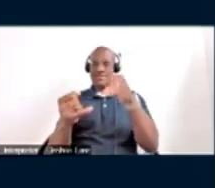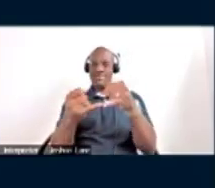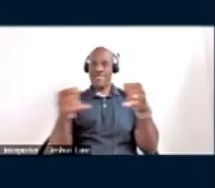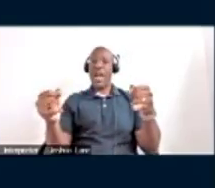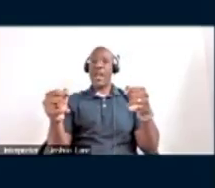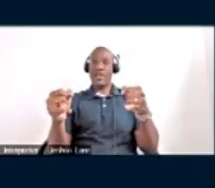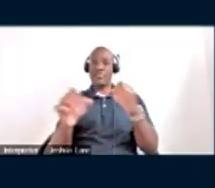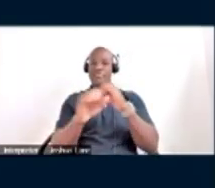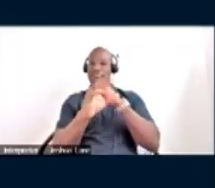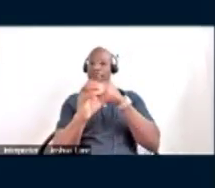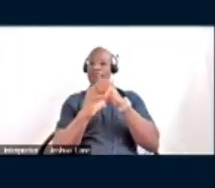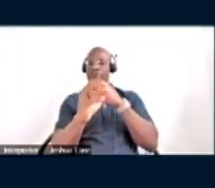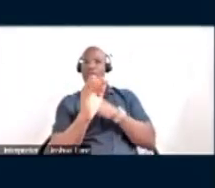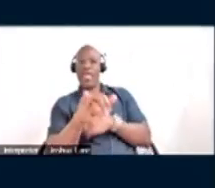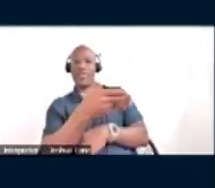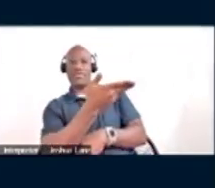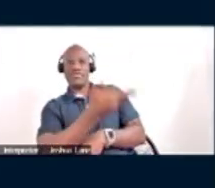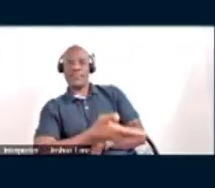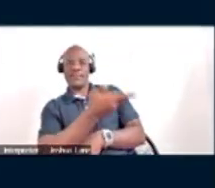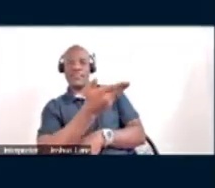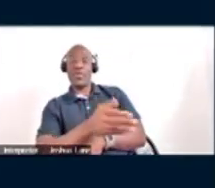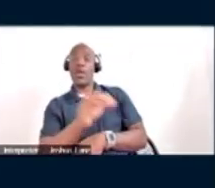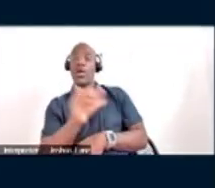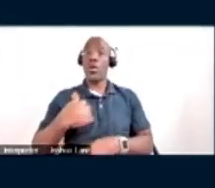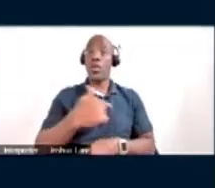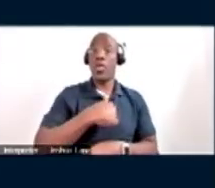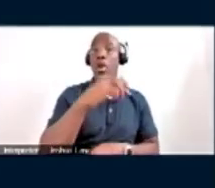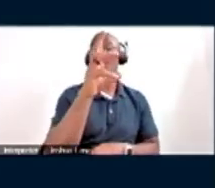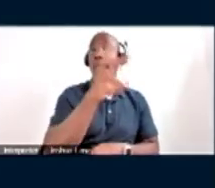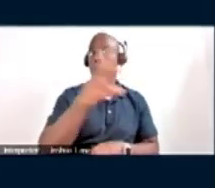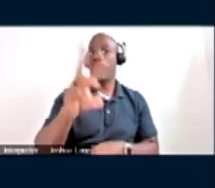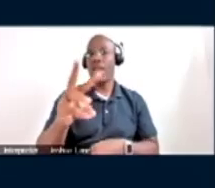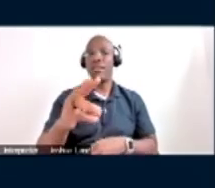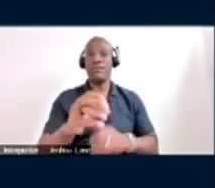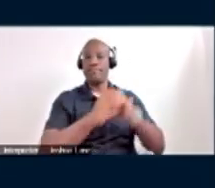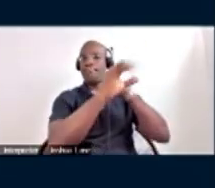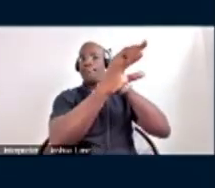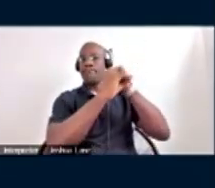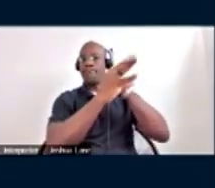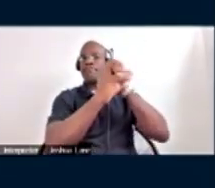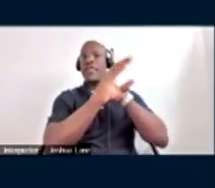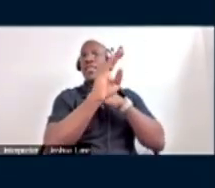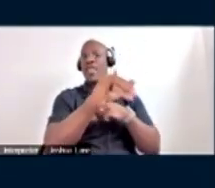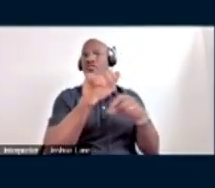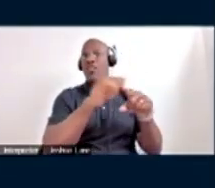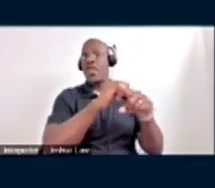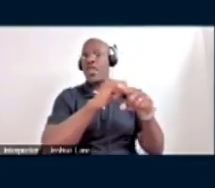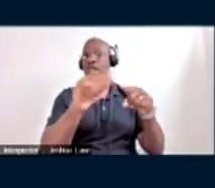But more than that, and this is, I guess, the key message here,